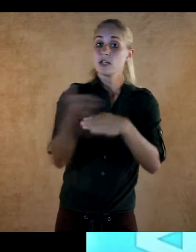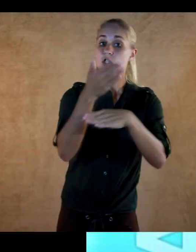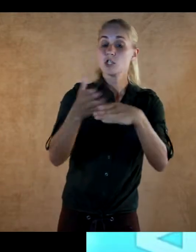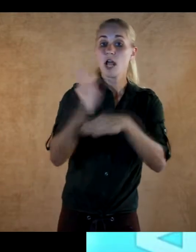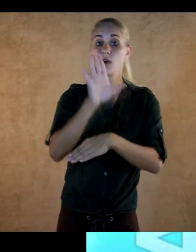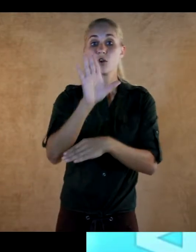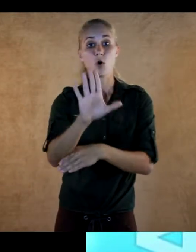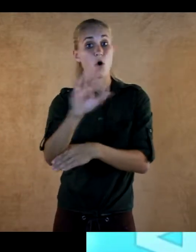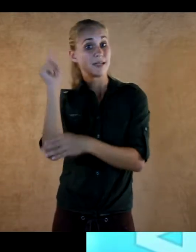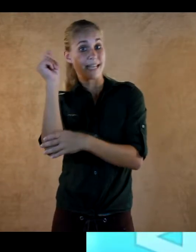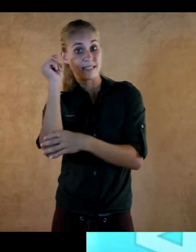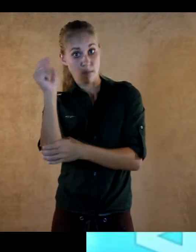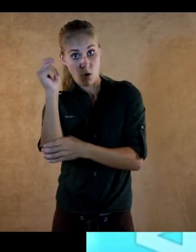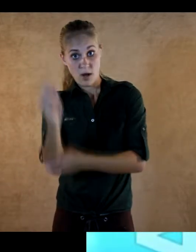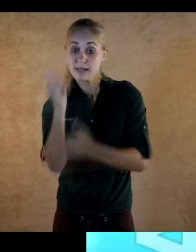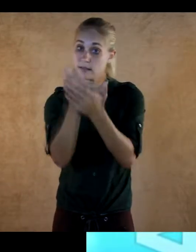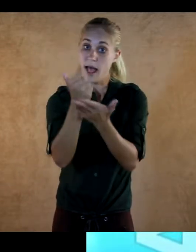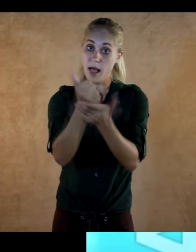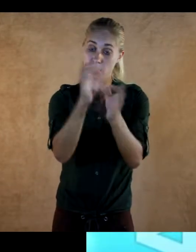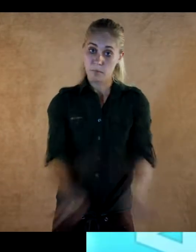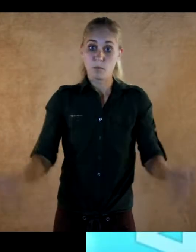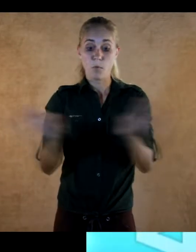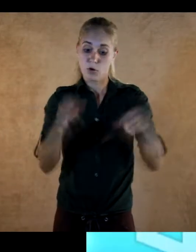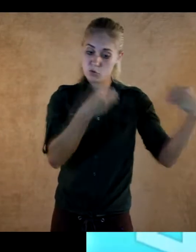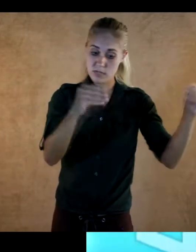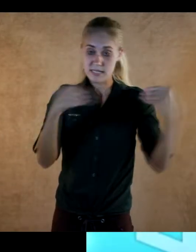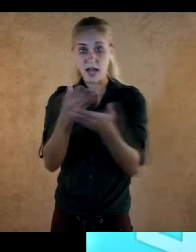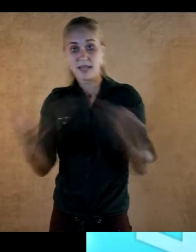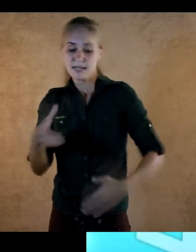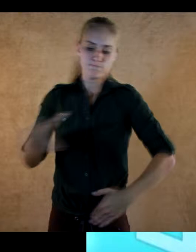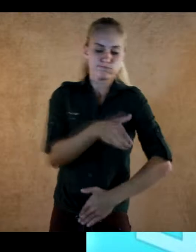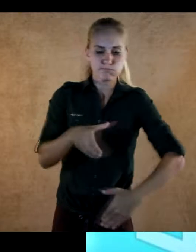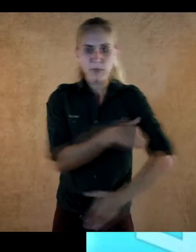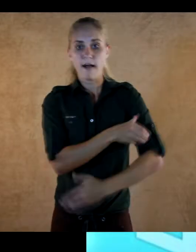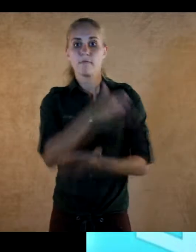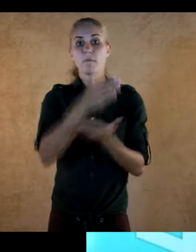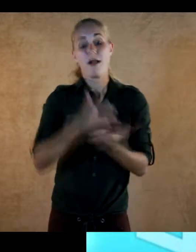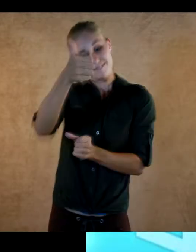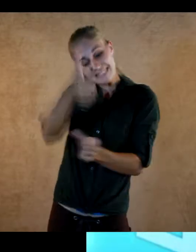Facts tell and stories sell. This is the most powerful part of every party.